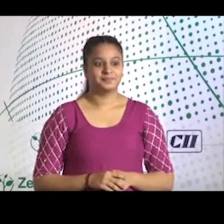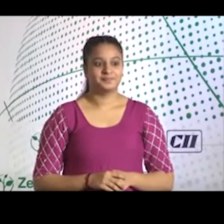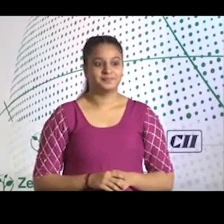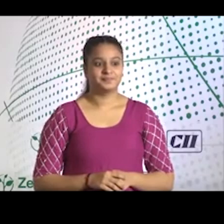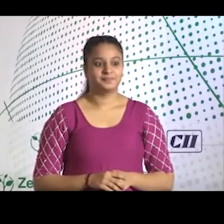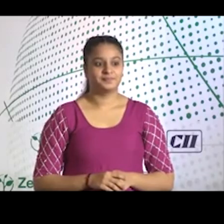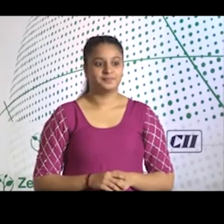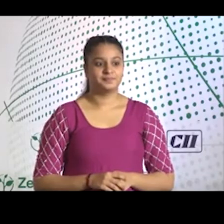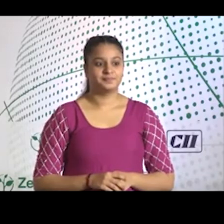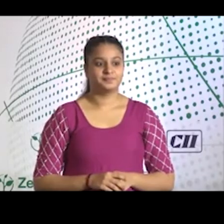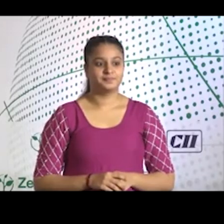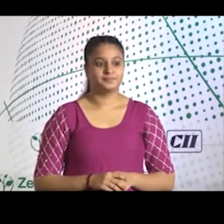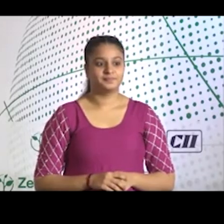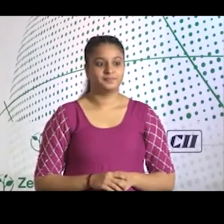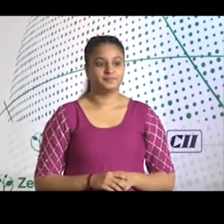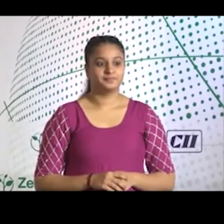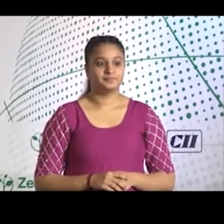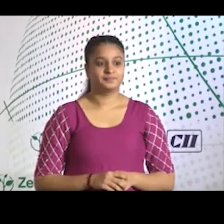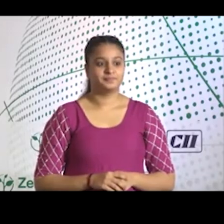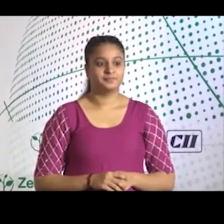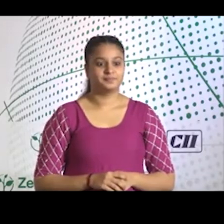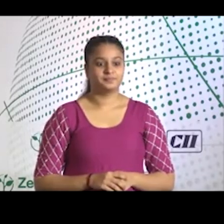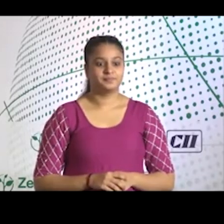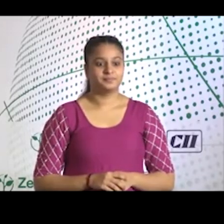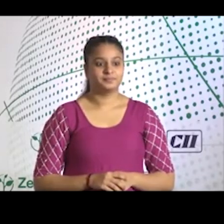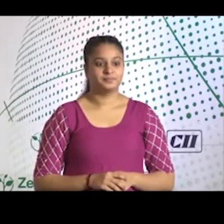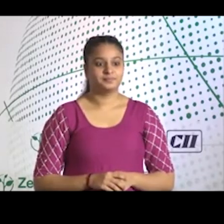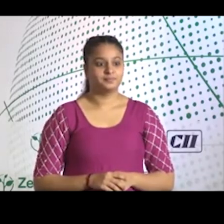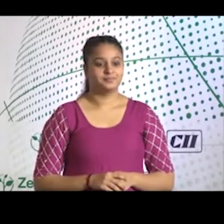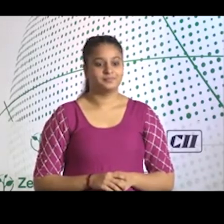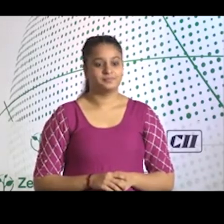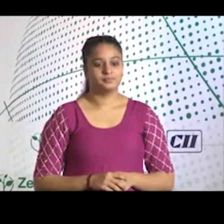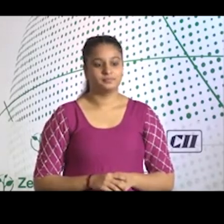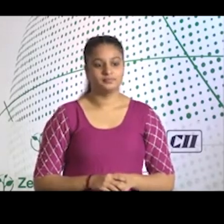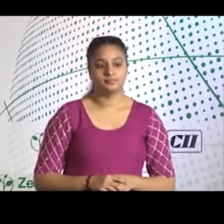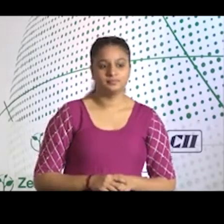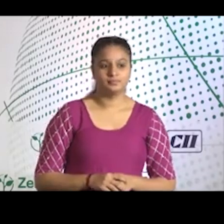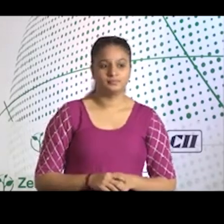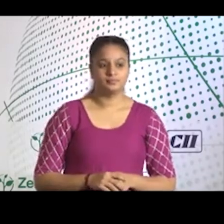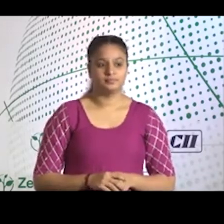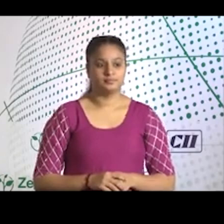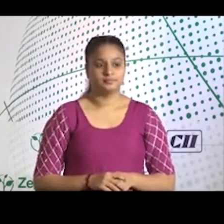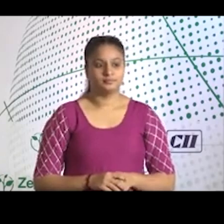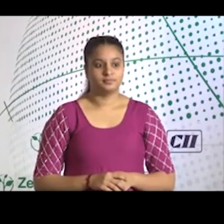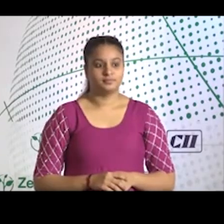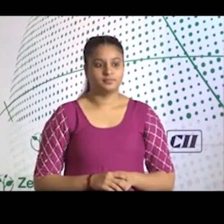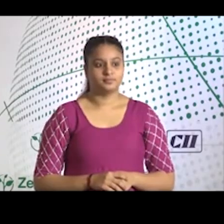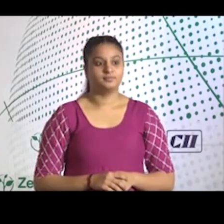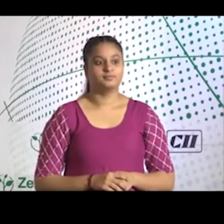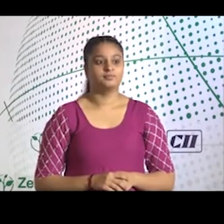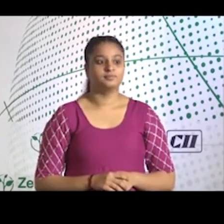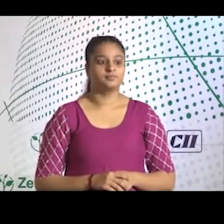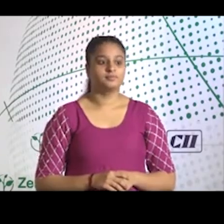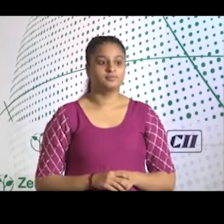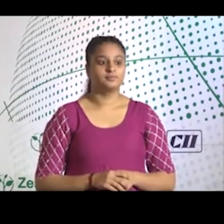this course.